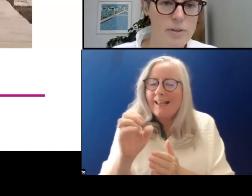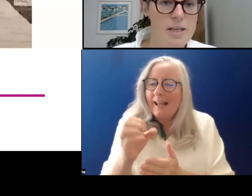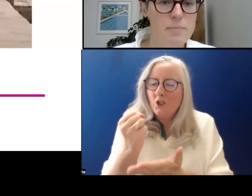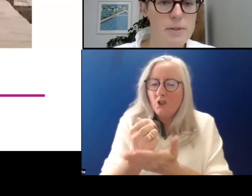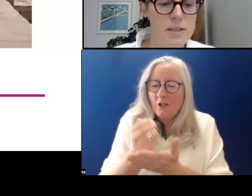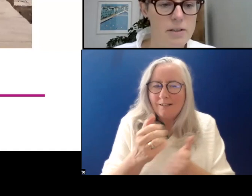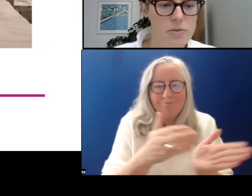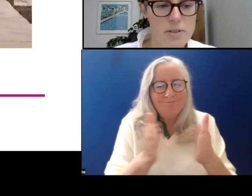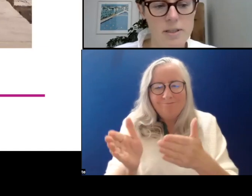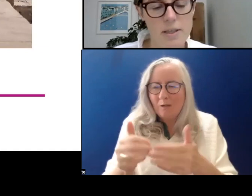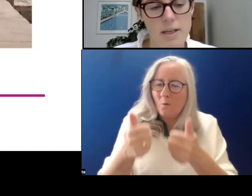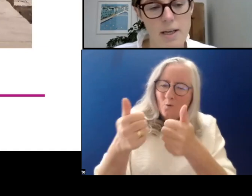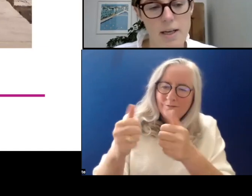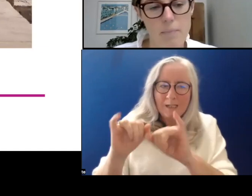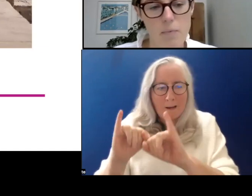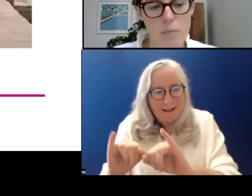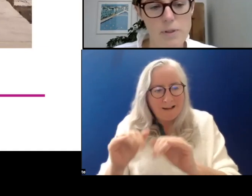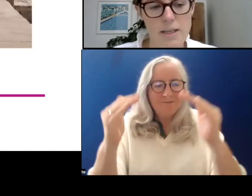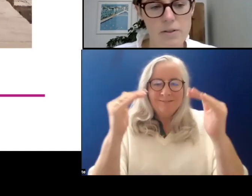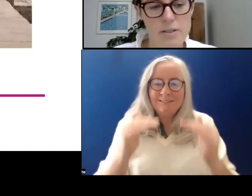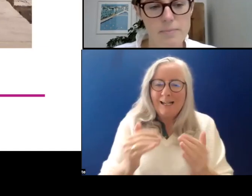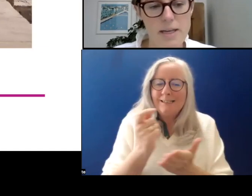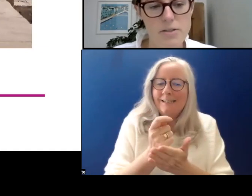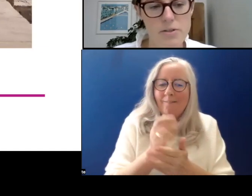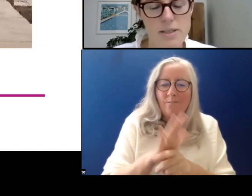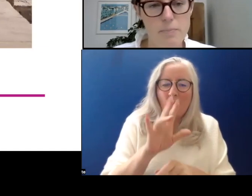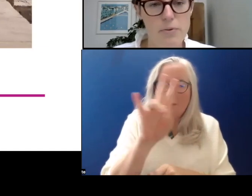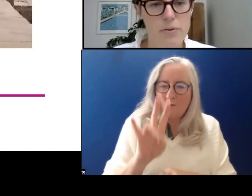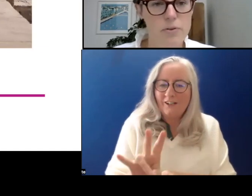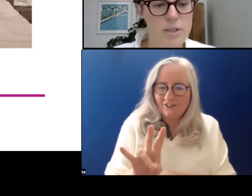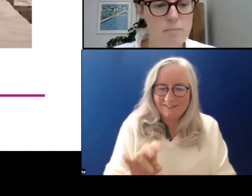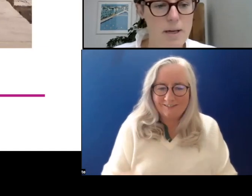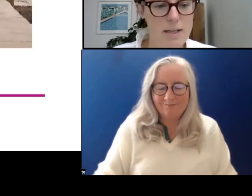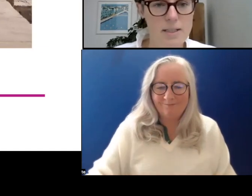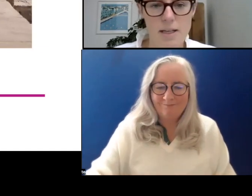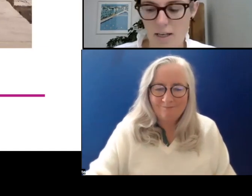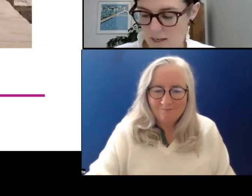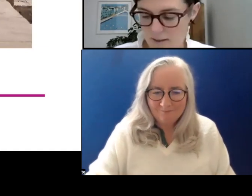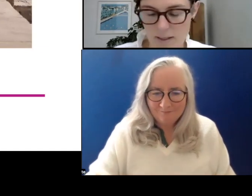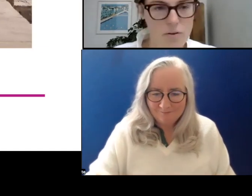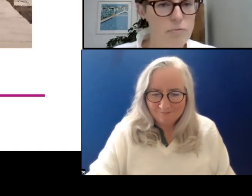accessibility of those we'll take a look at some case studies both good and bad and then hopefully